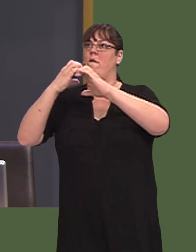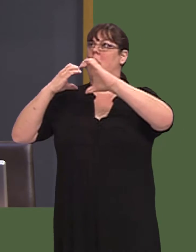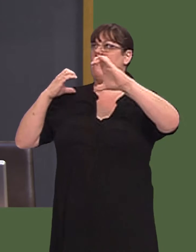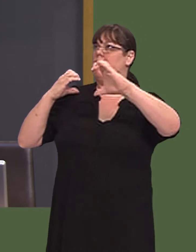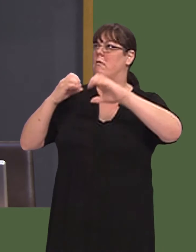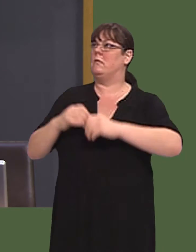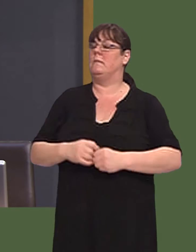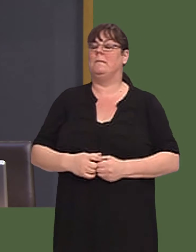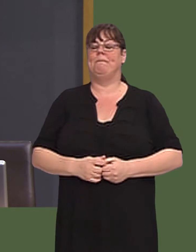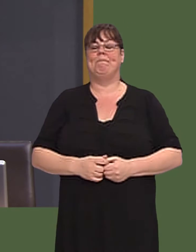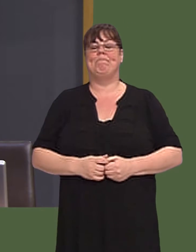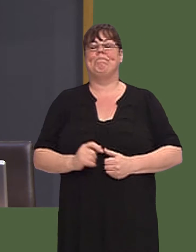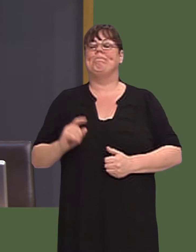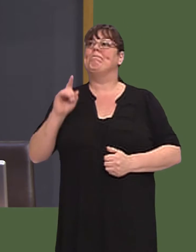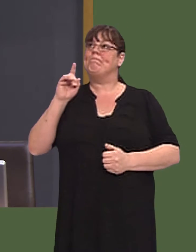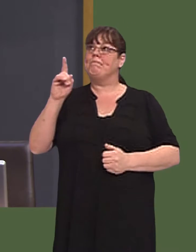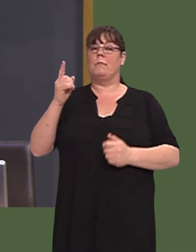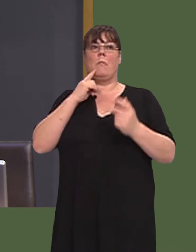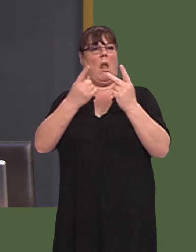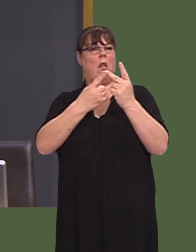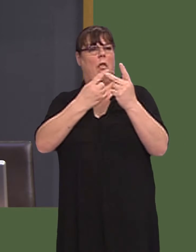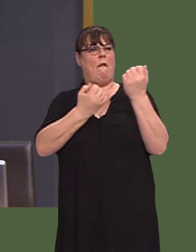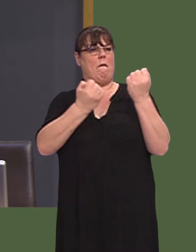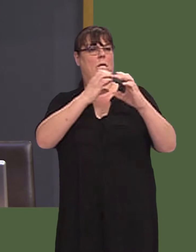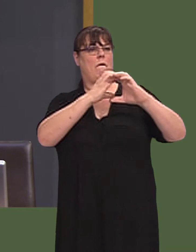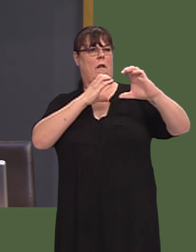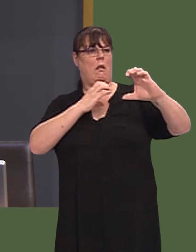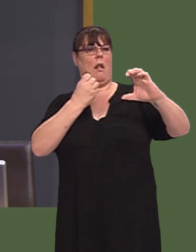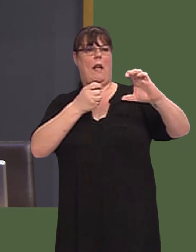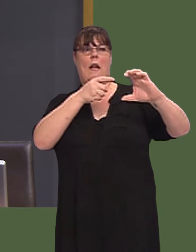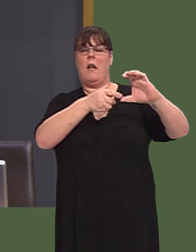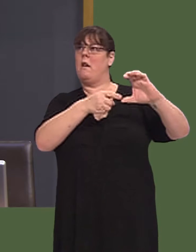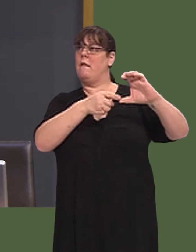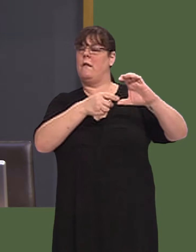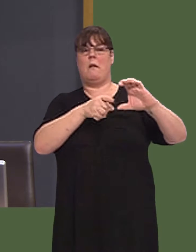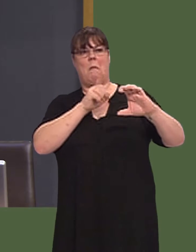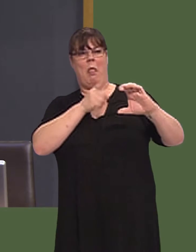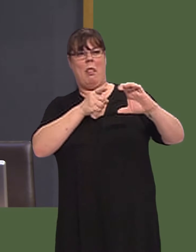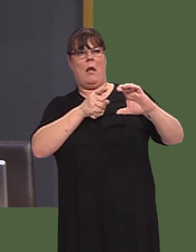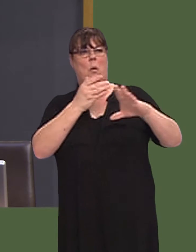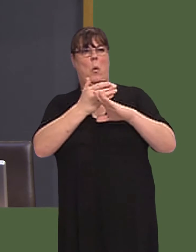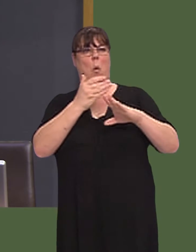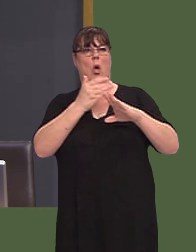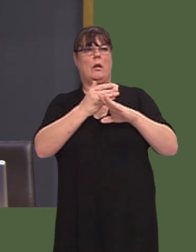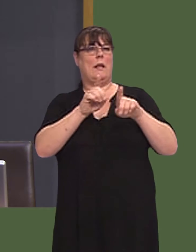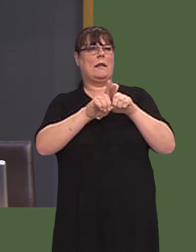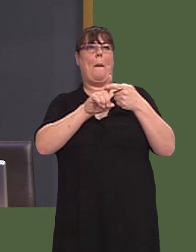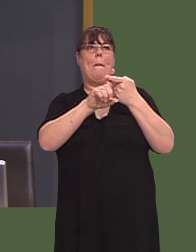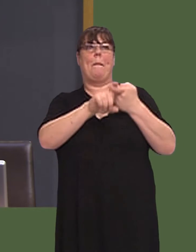Now, there is another vehicle available, but that currently is serving as a permanent dentistry